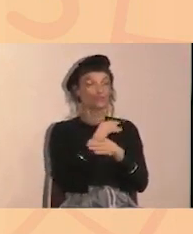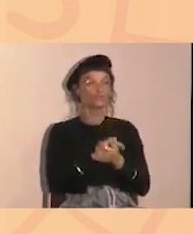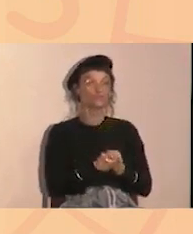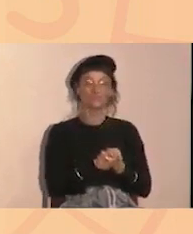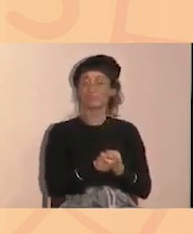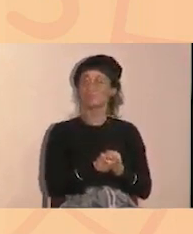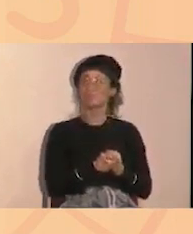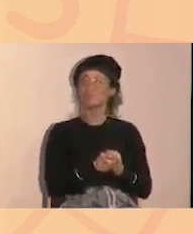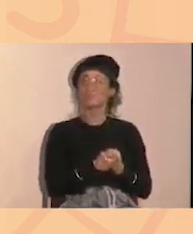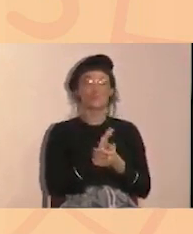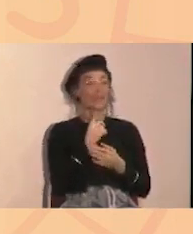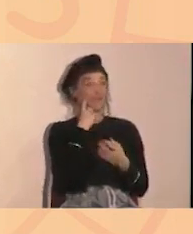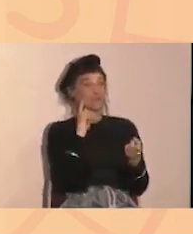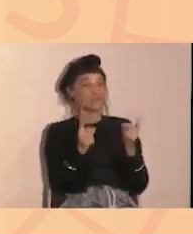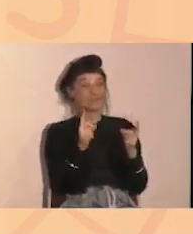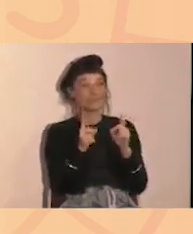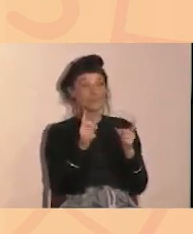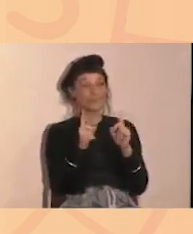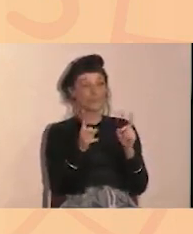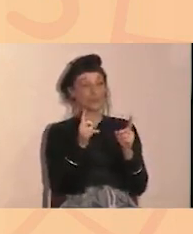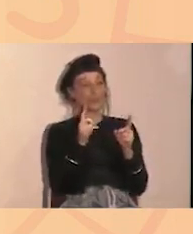And I think that sometimes the white box model of contemporary